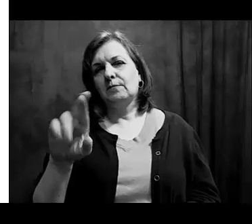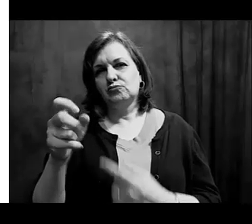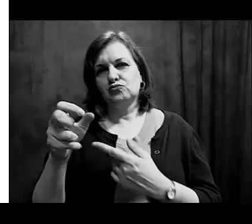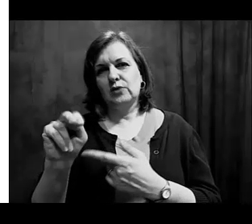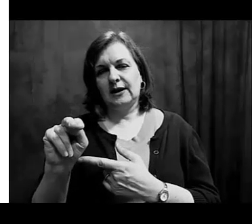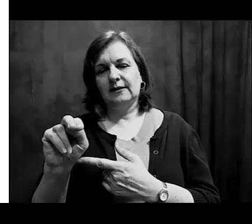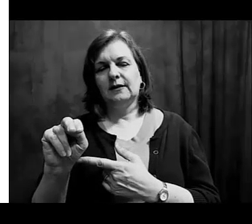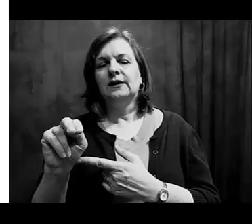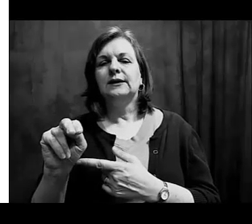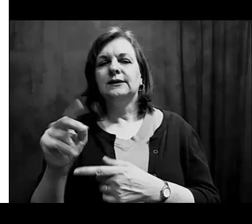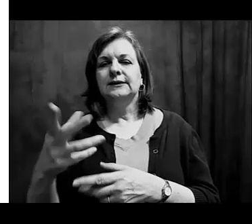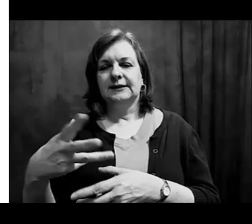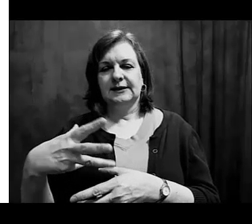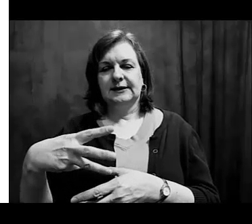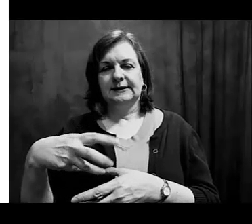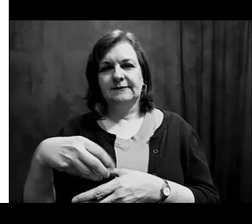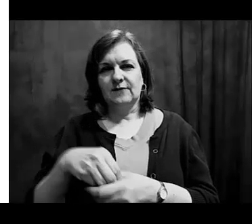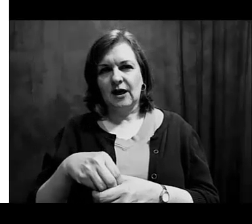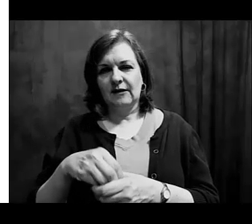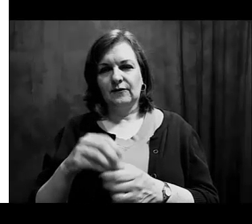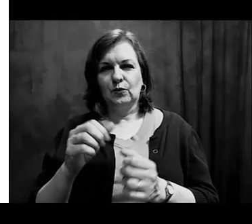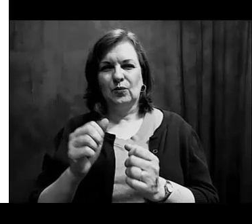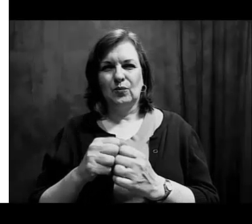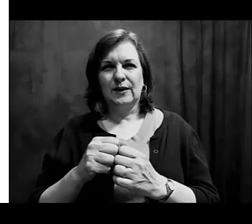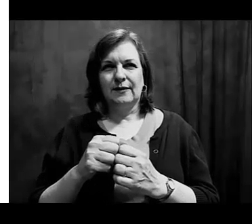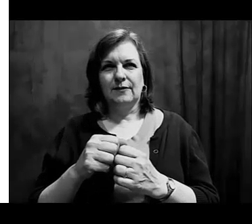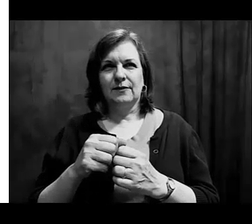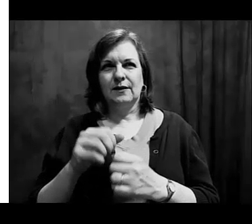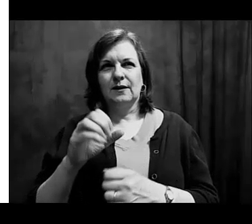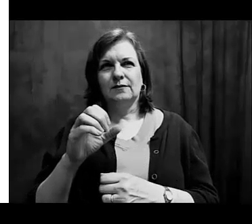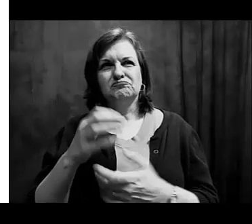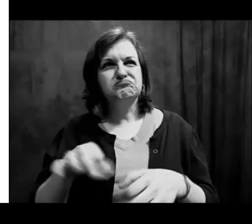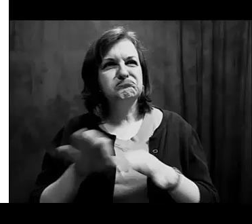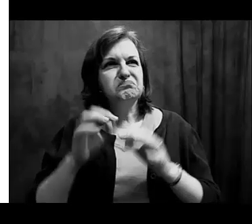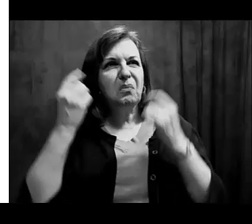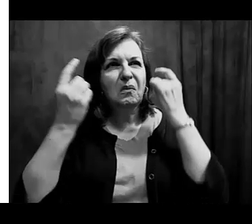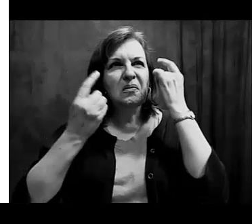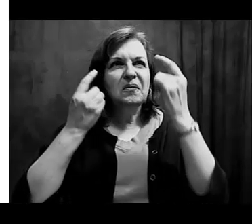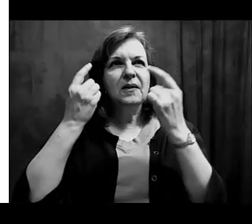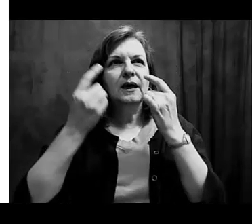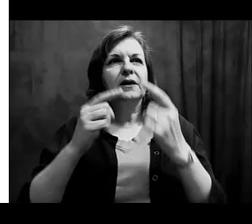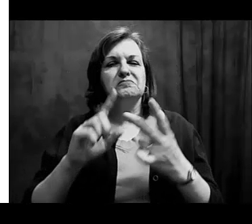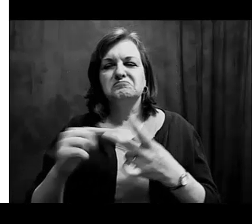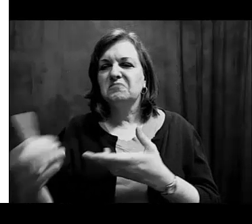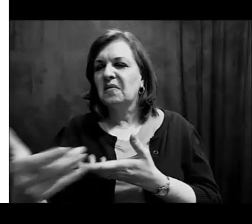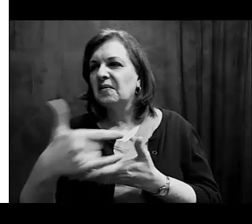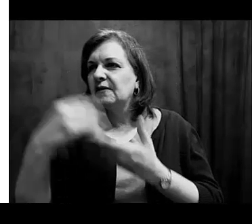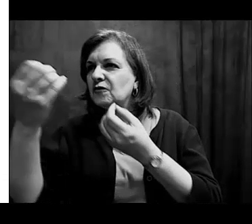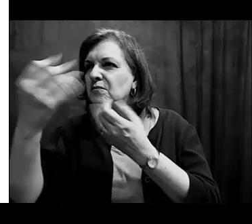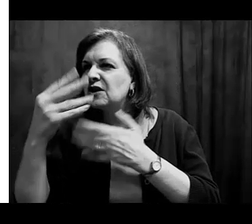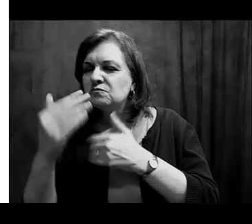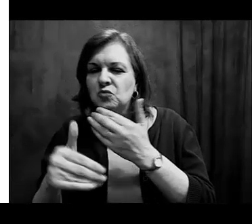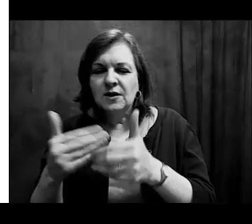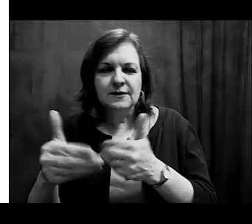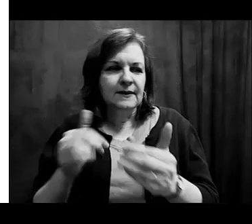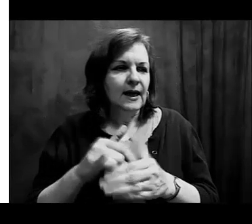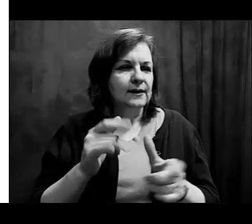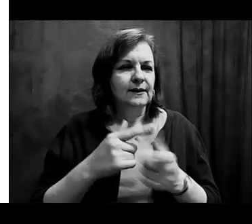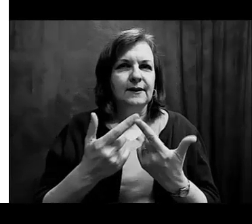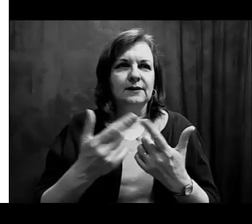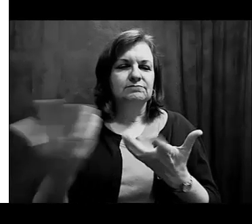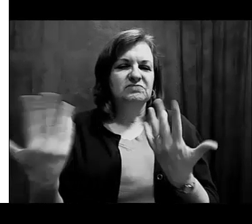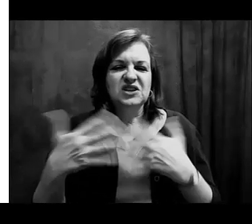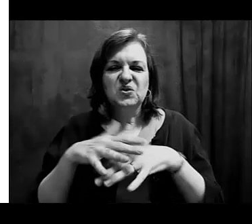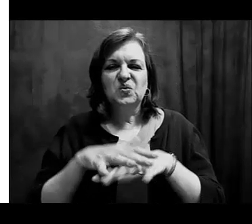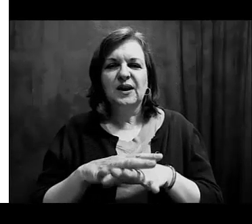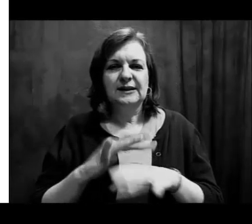in critical thinking and processing of information and integrating senses and all of these types of things